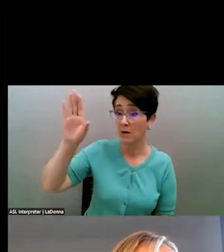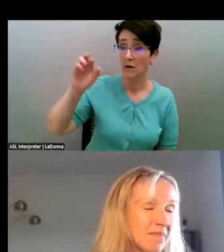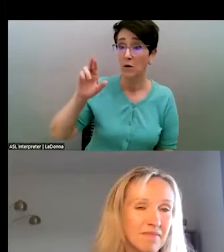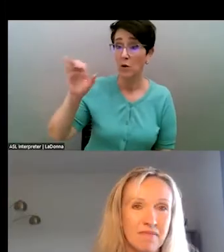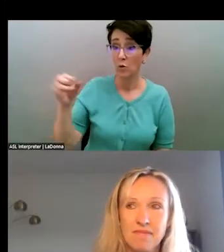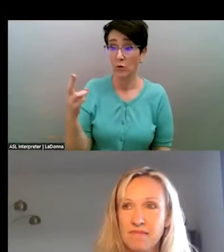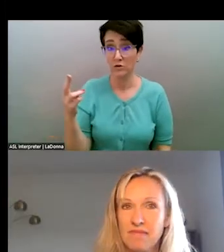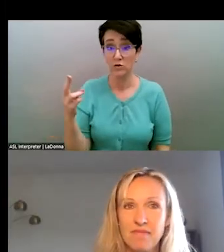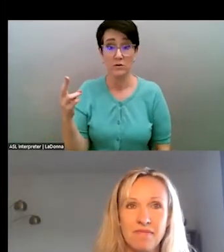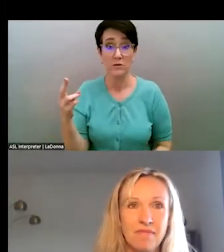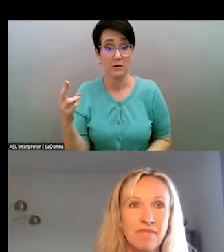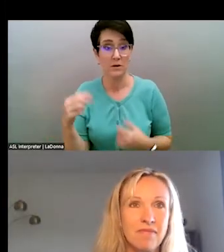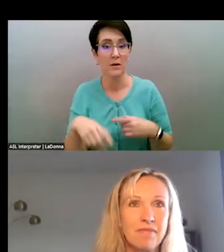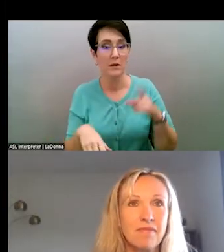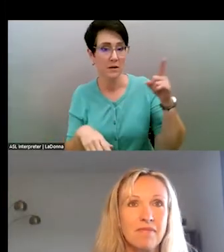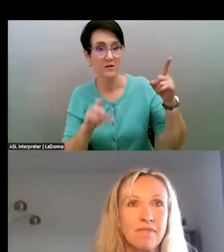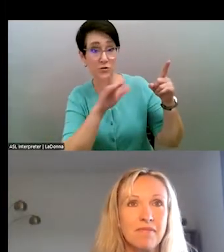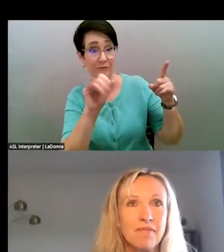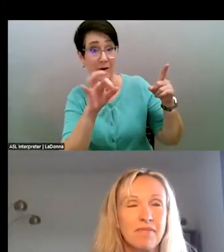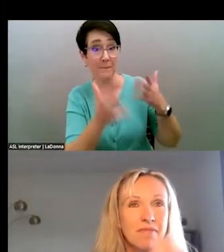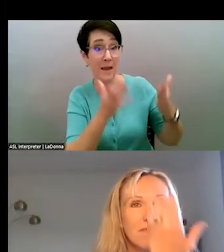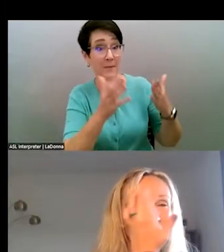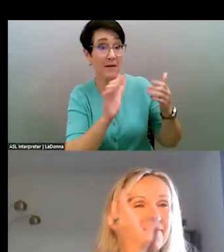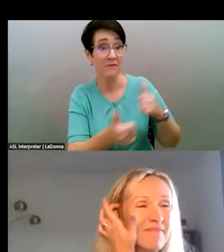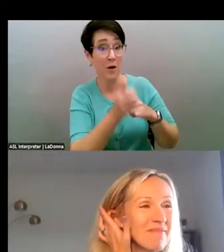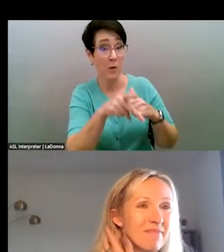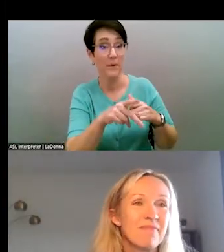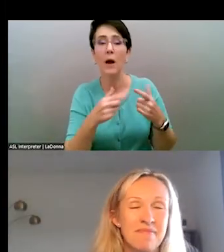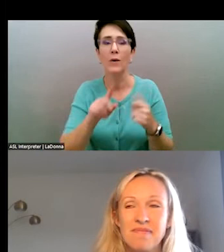PRESENTATION ON A COUPLE ITEMS. LET'S GO TO, GREG DICHARRY, GREG, YOU HAVE